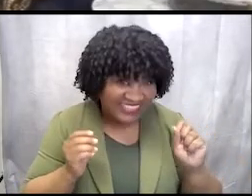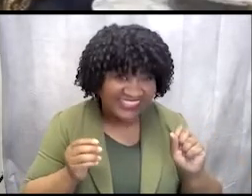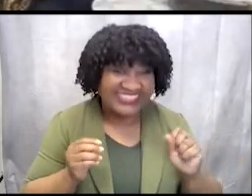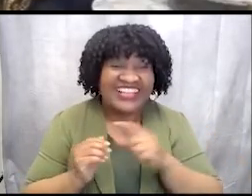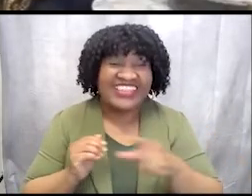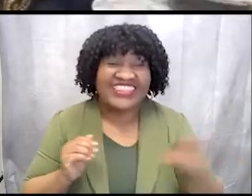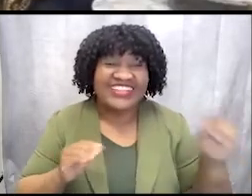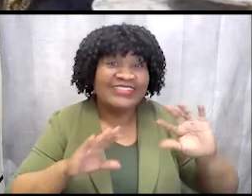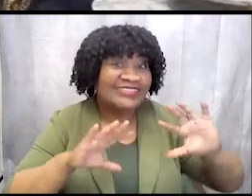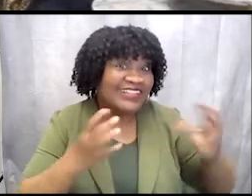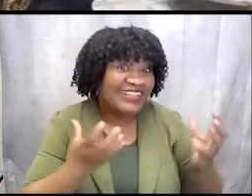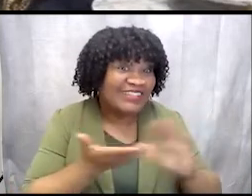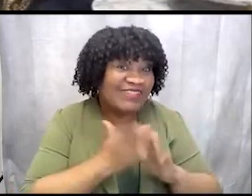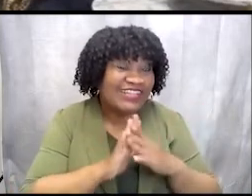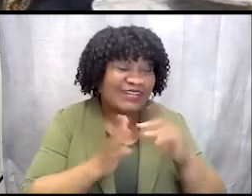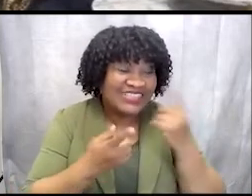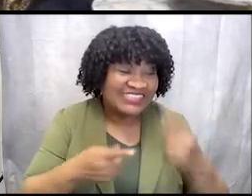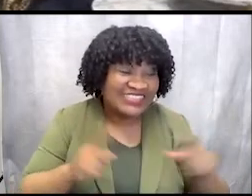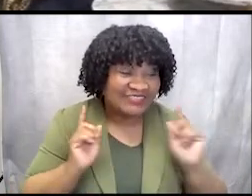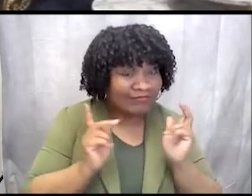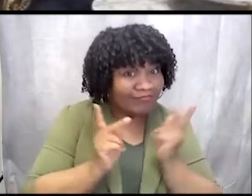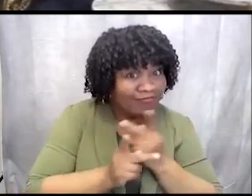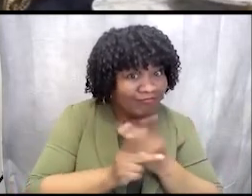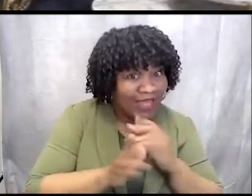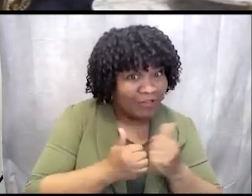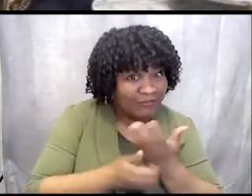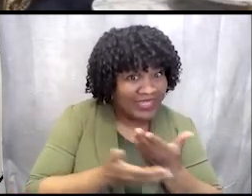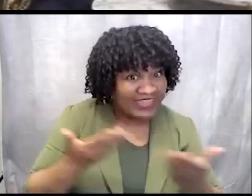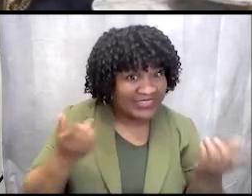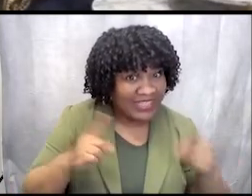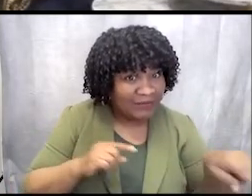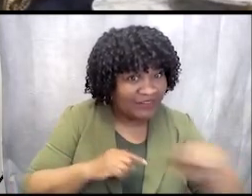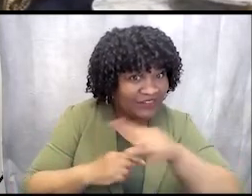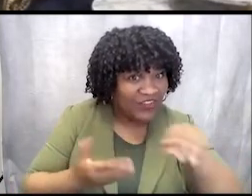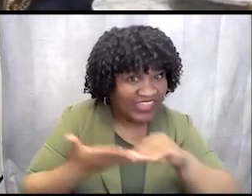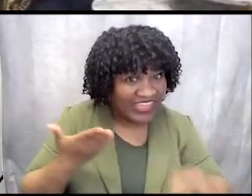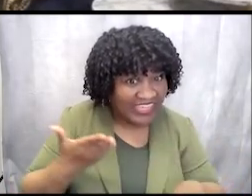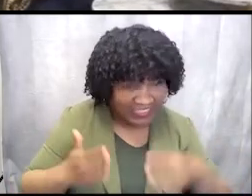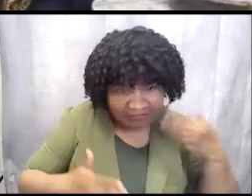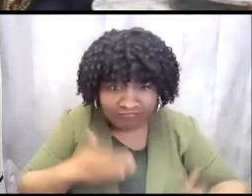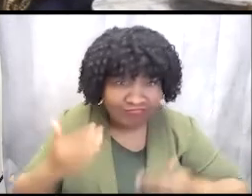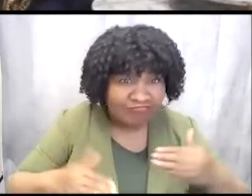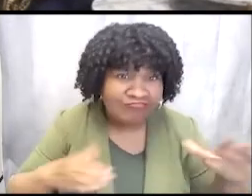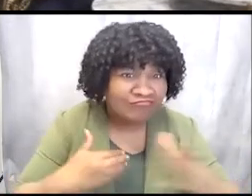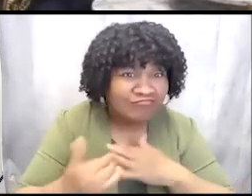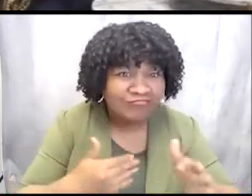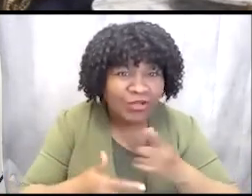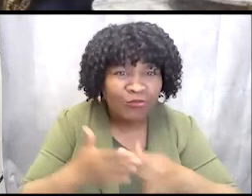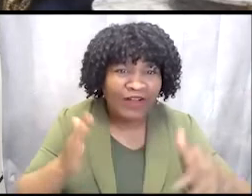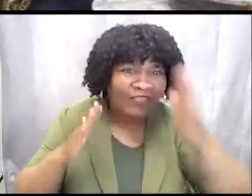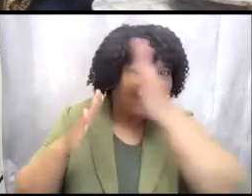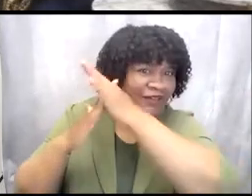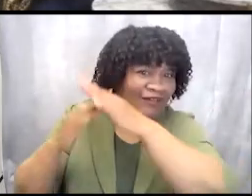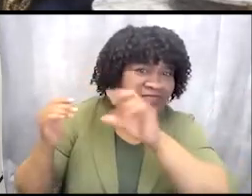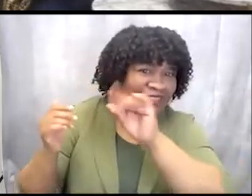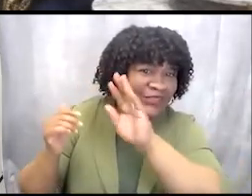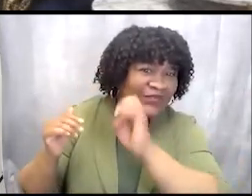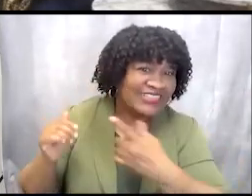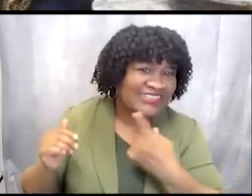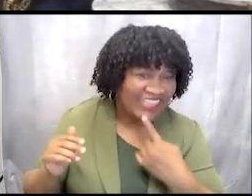Those who become successful and figure out how to make things happen for their kids, in spite of the department of education.